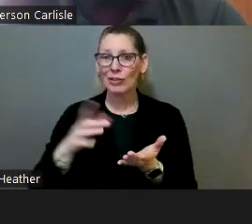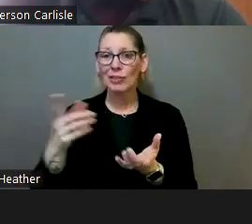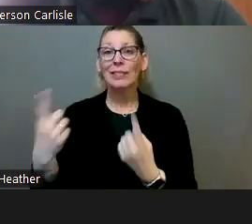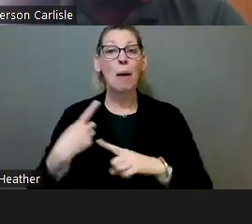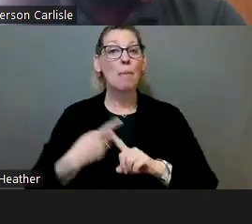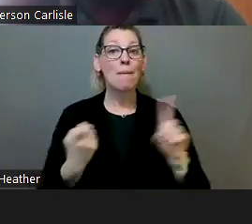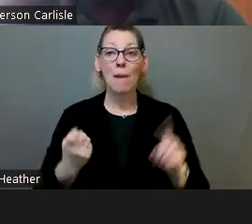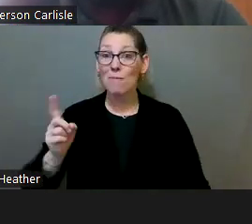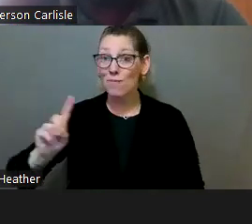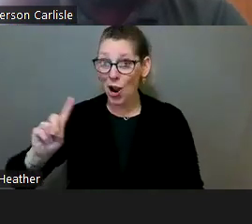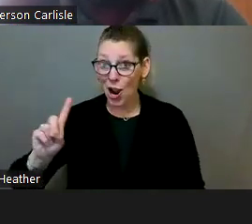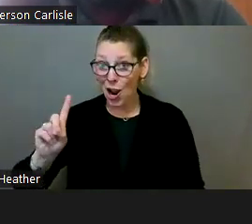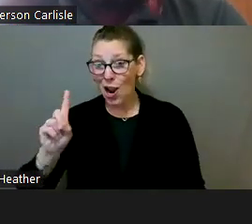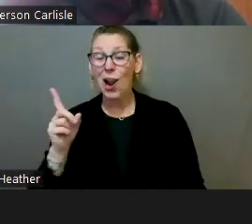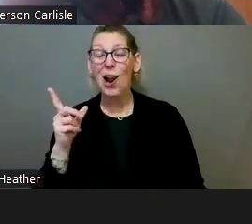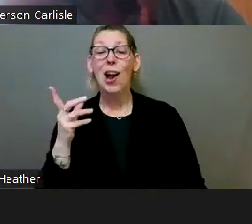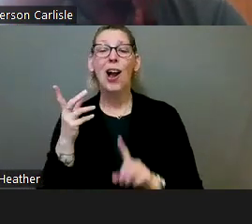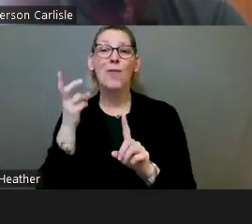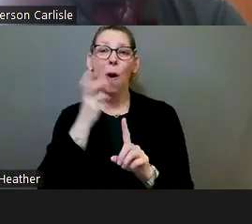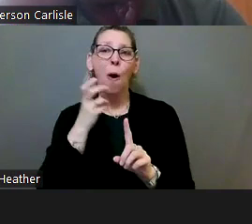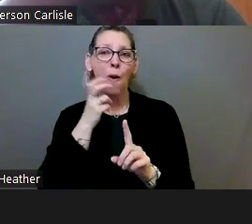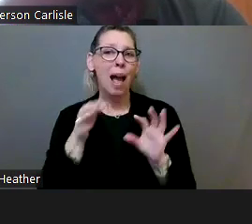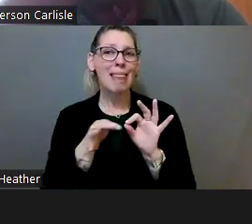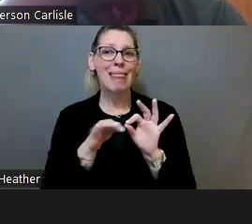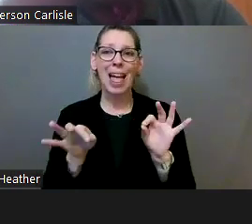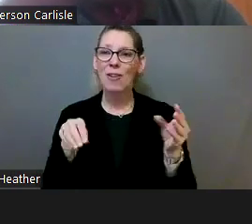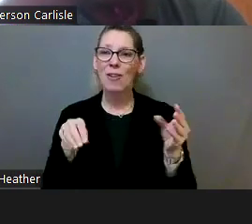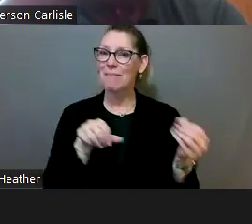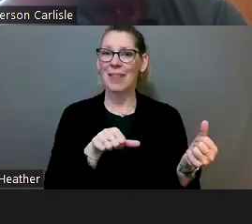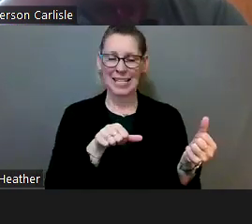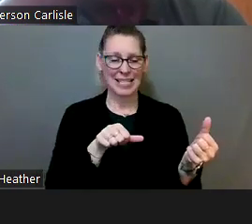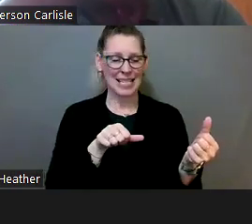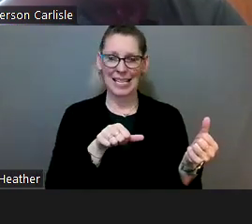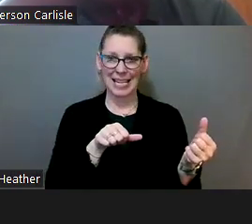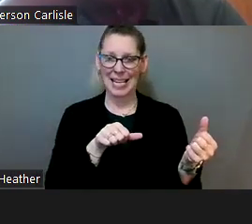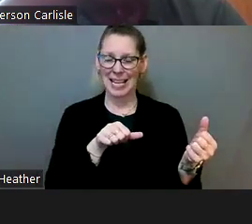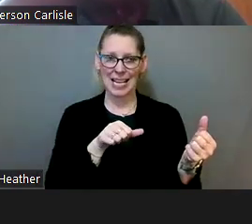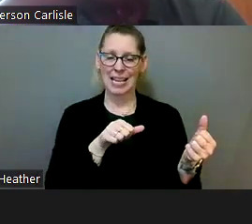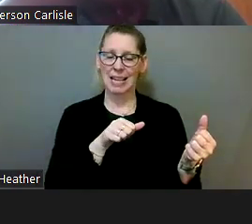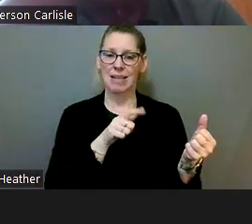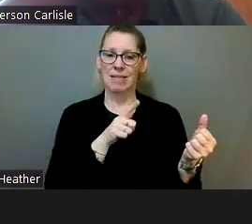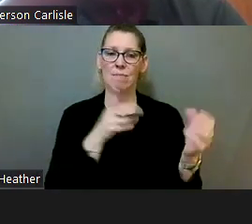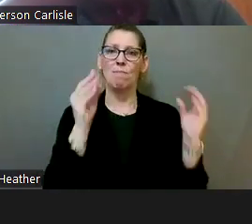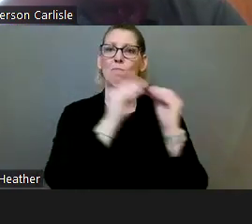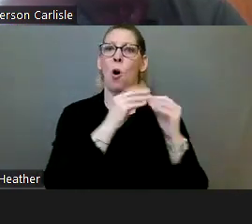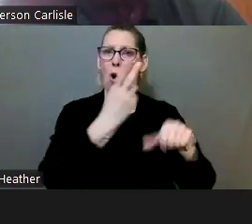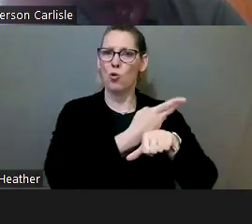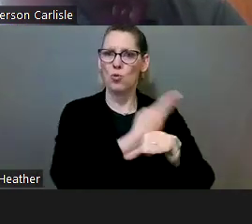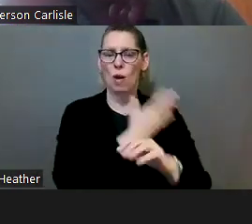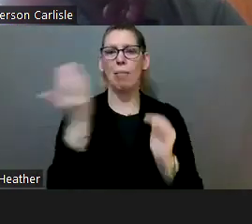oral language proficiency is dominant over written language proficiency and written